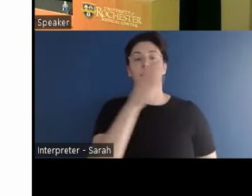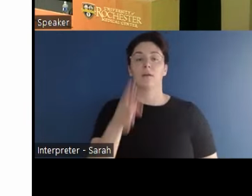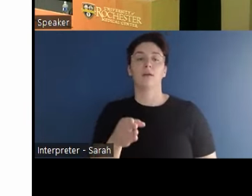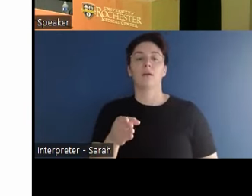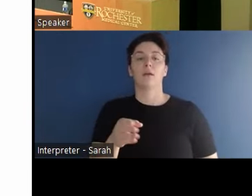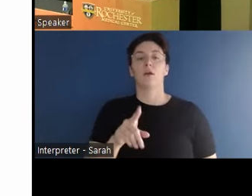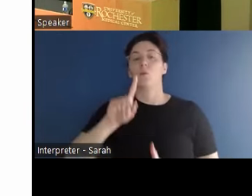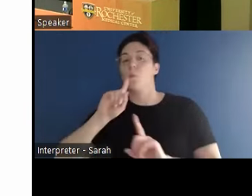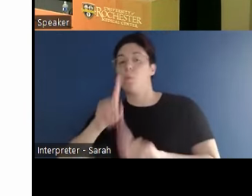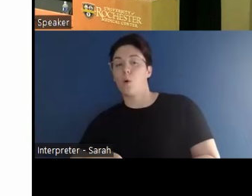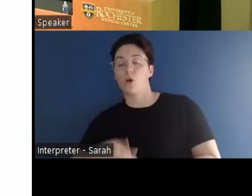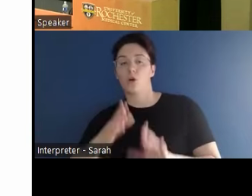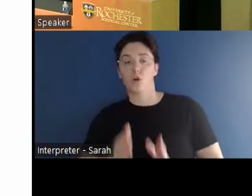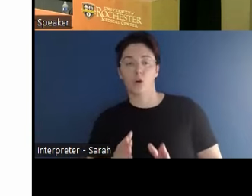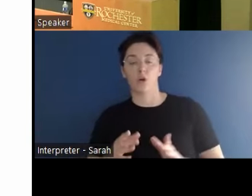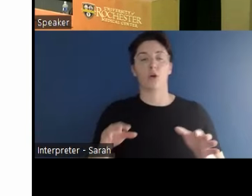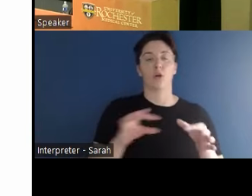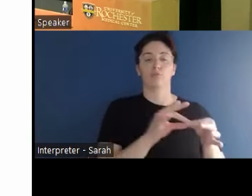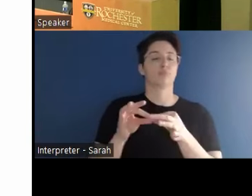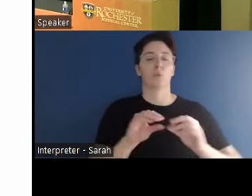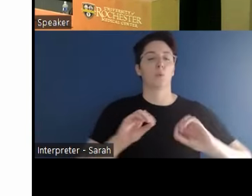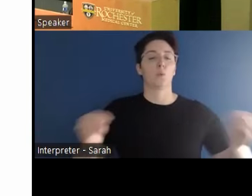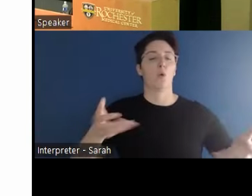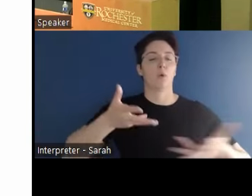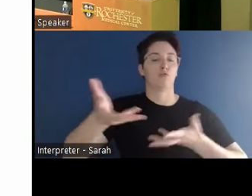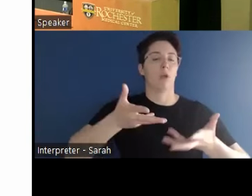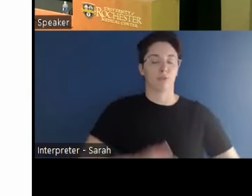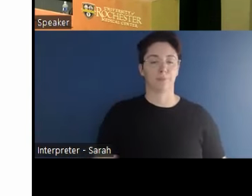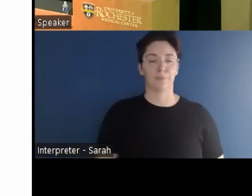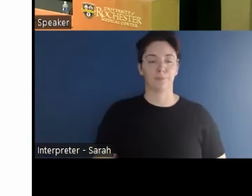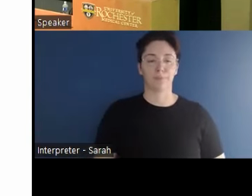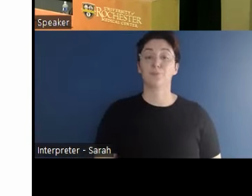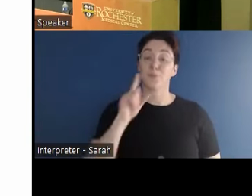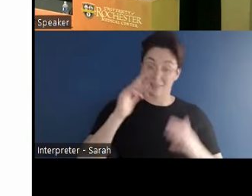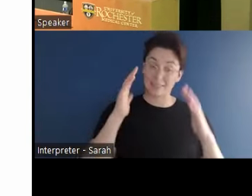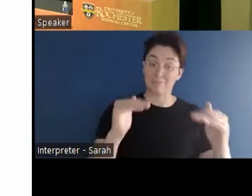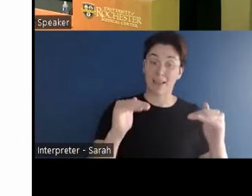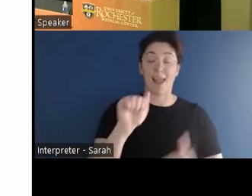reporter as you can see and as we would expect individuals with ASD showed significantly more